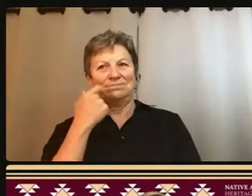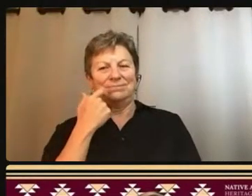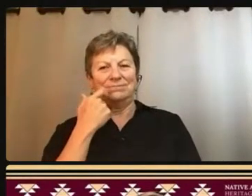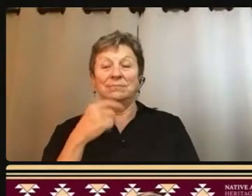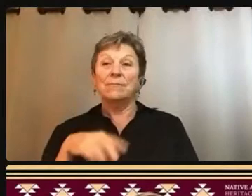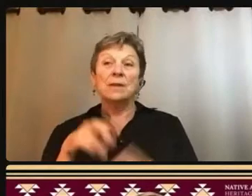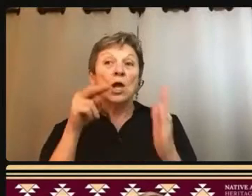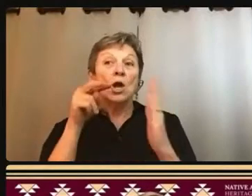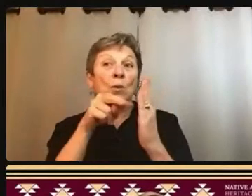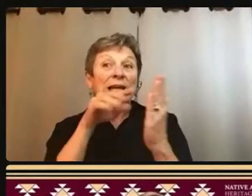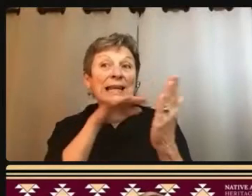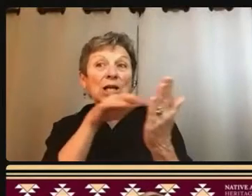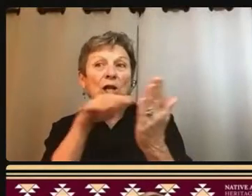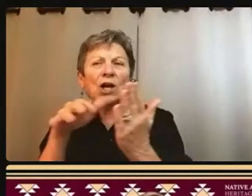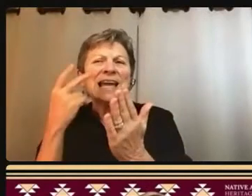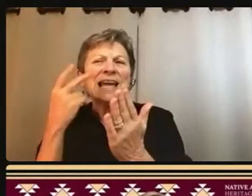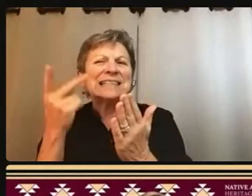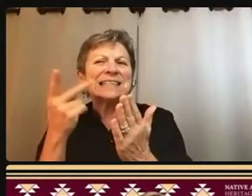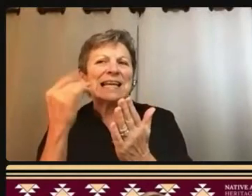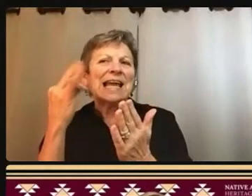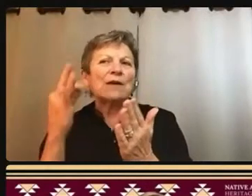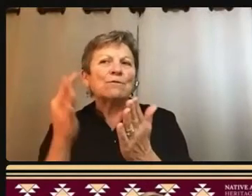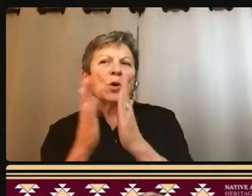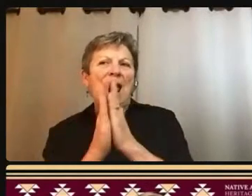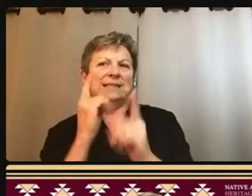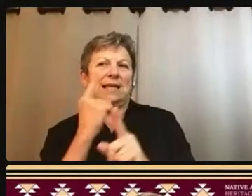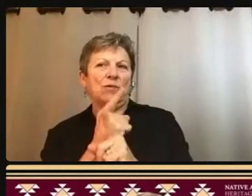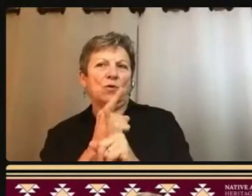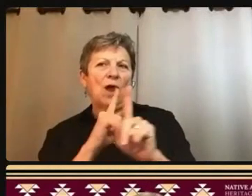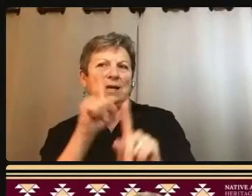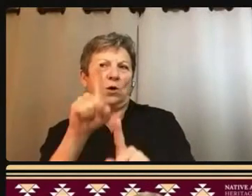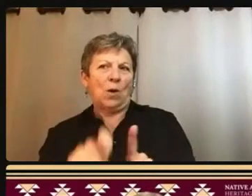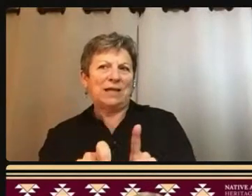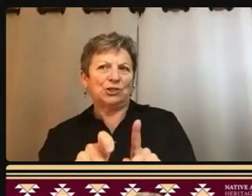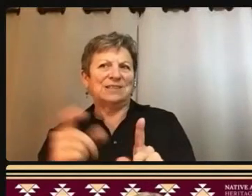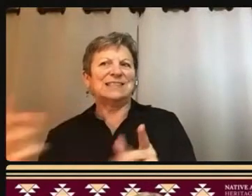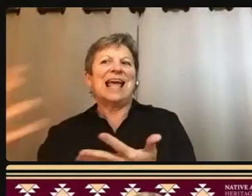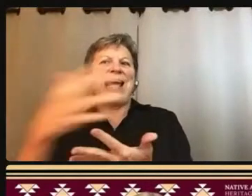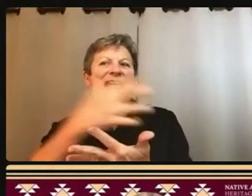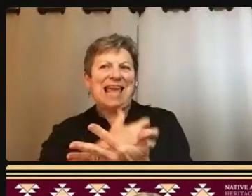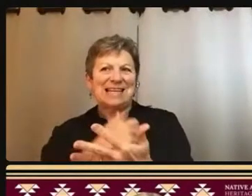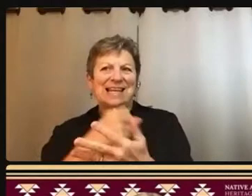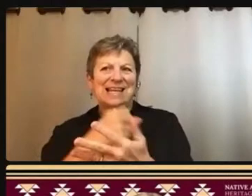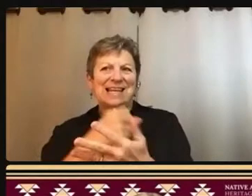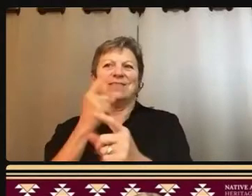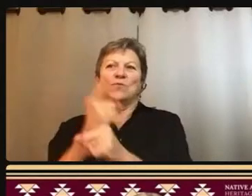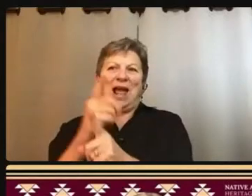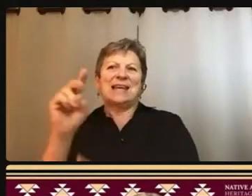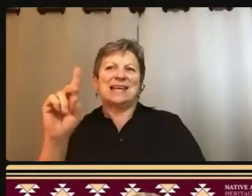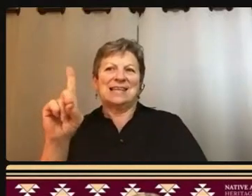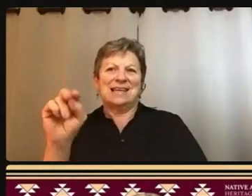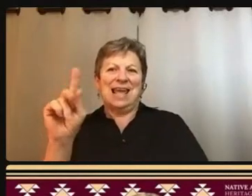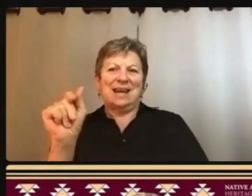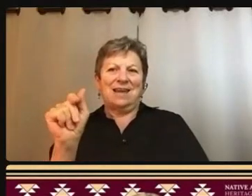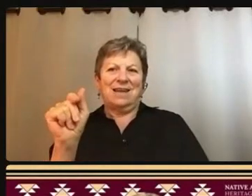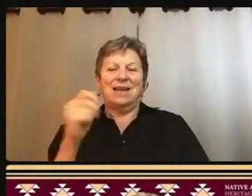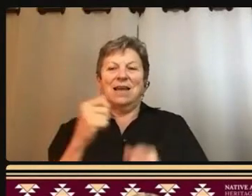KAISER HAS BEEN FOCUSING ON DATA RECENTLY. I THINK THAT PART OF PART OF WHAT WE NEED TO DO IS LOOK